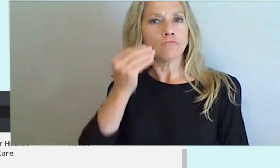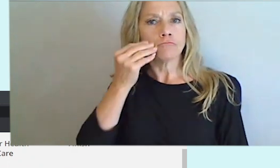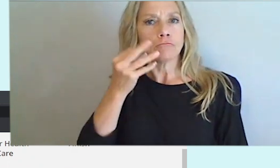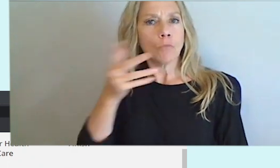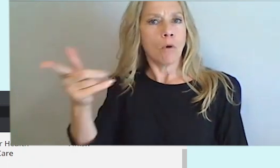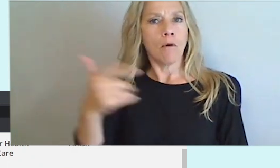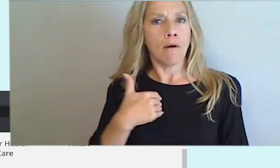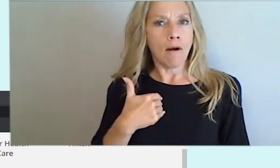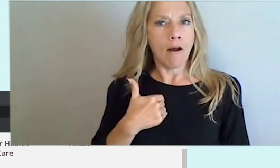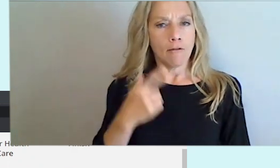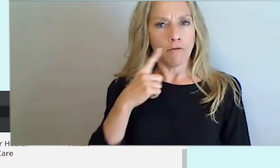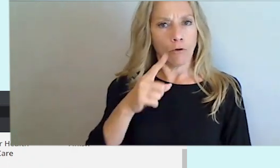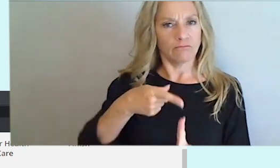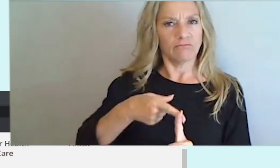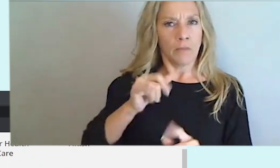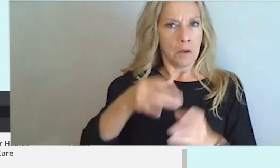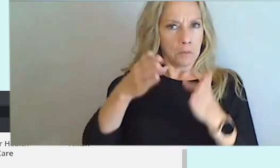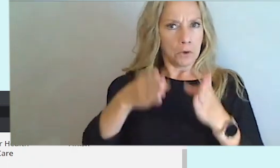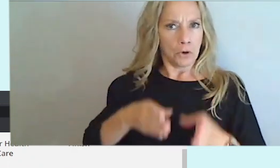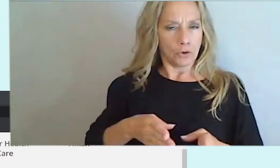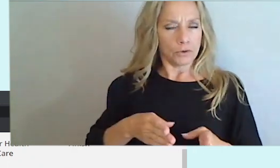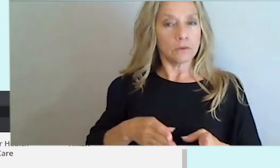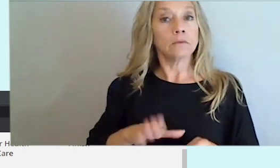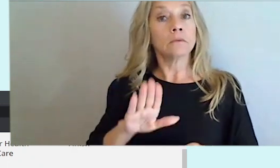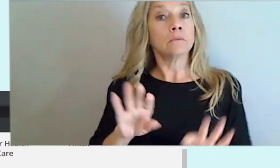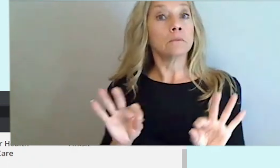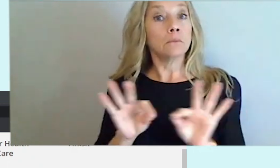Here's a few things to remember when reviewing information.